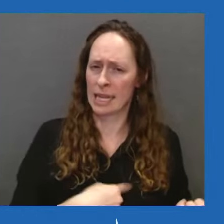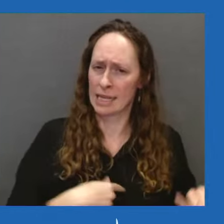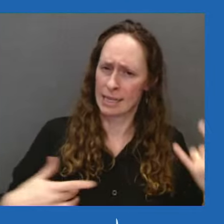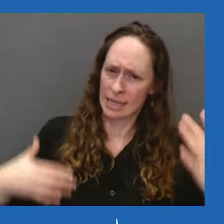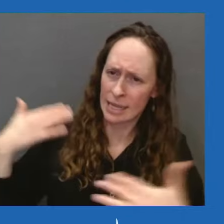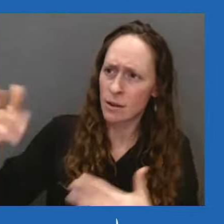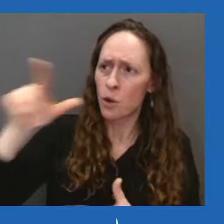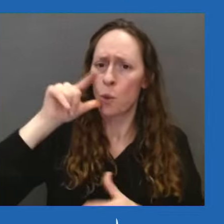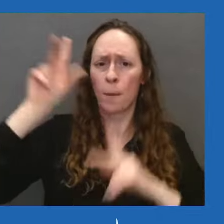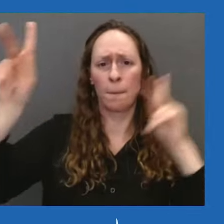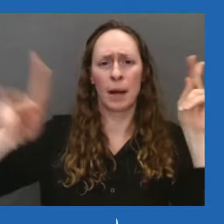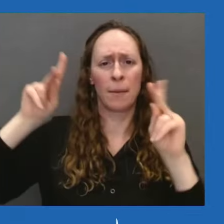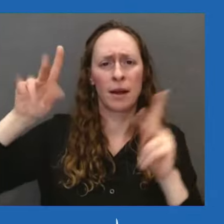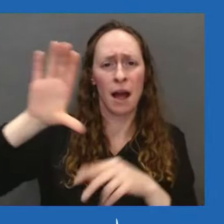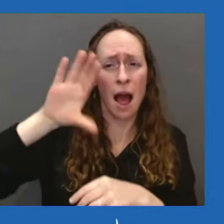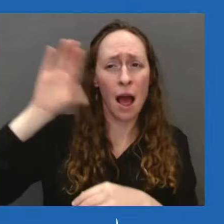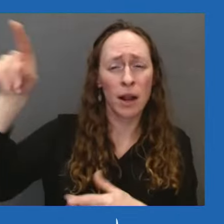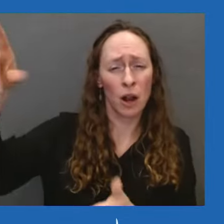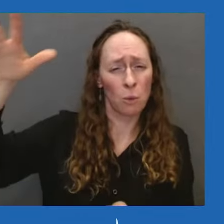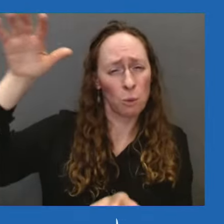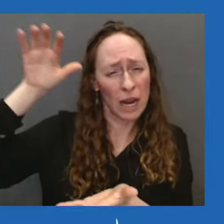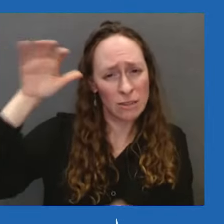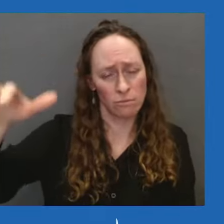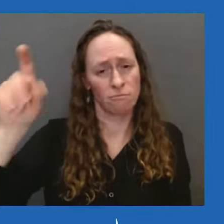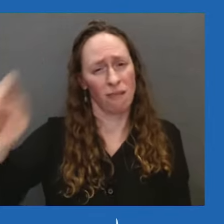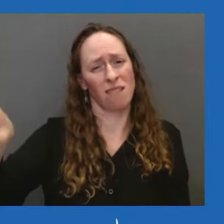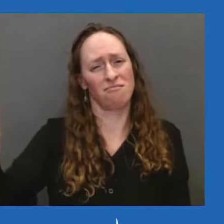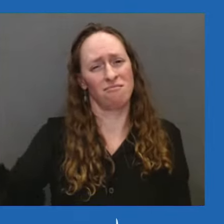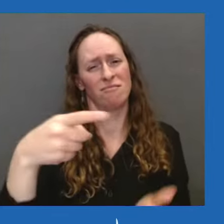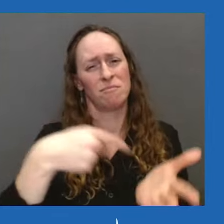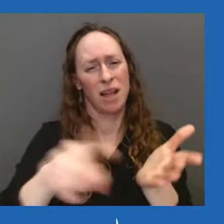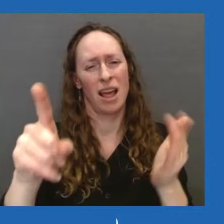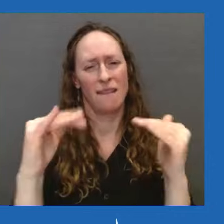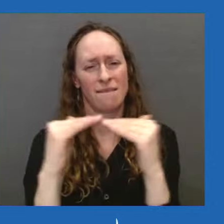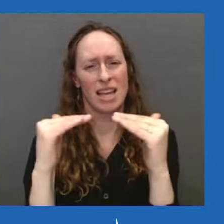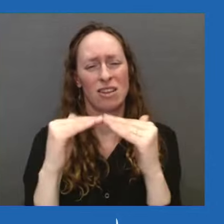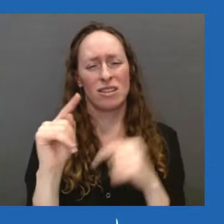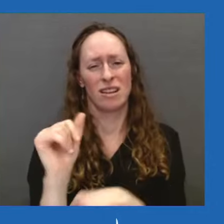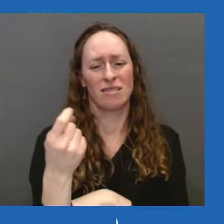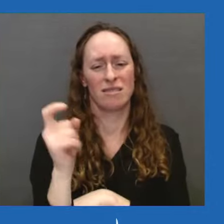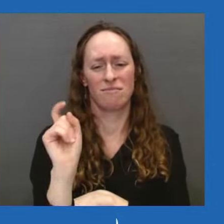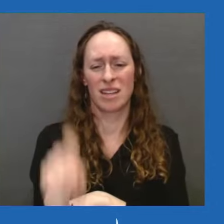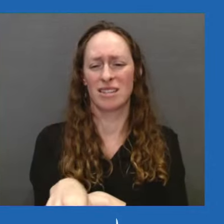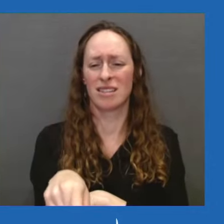the highest tax rate in America is 38 percent -- thir- 36 percent.